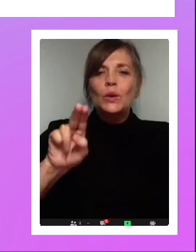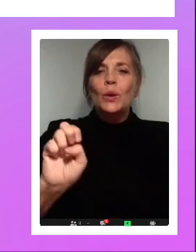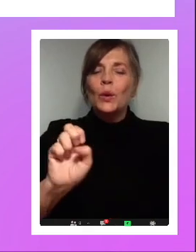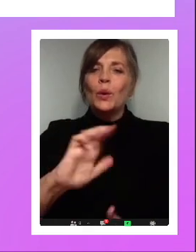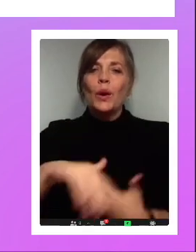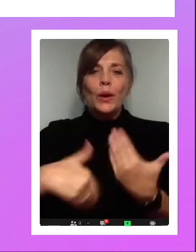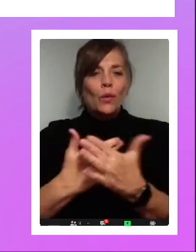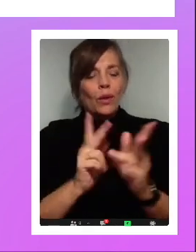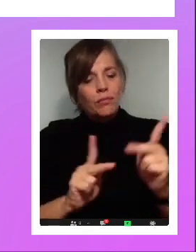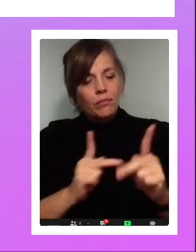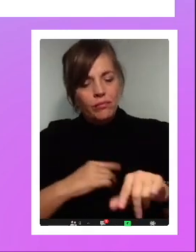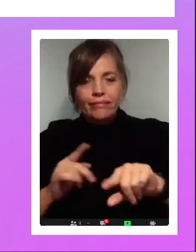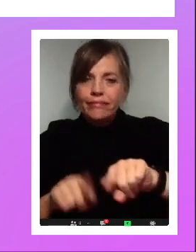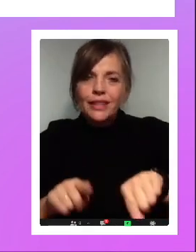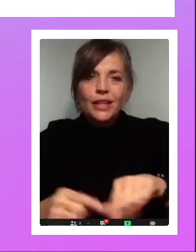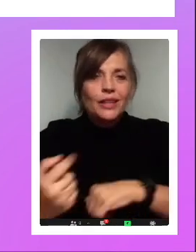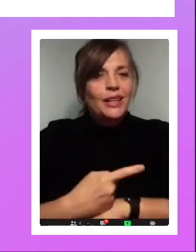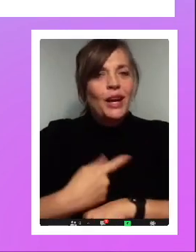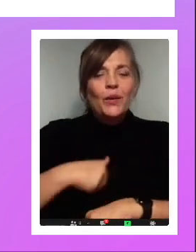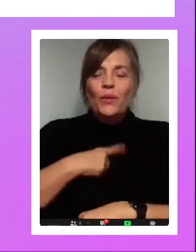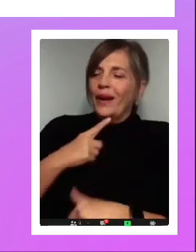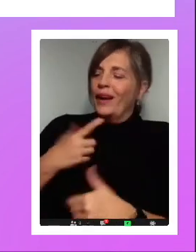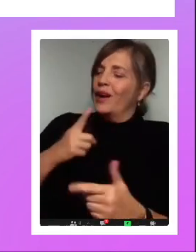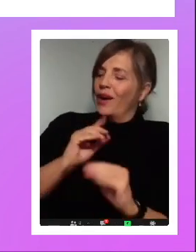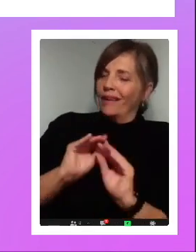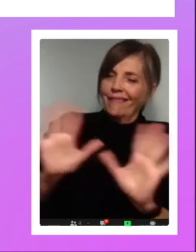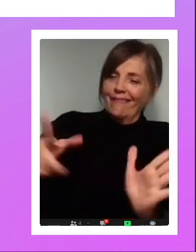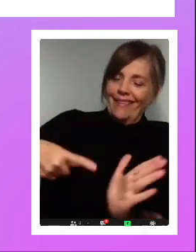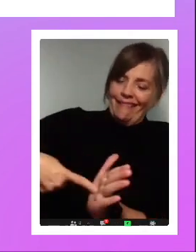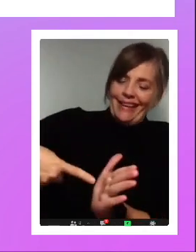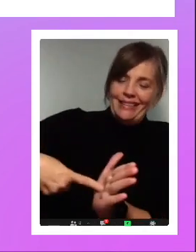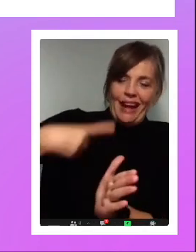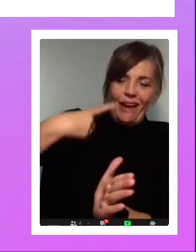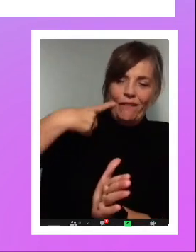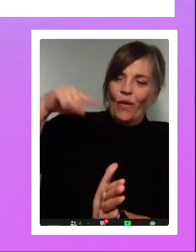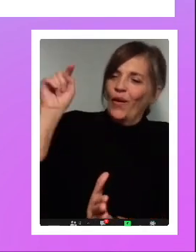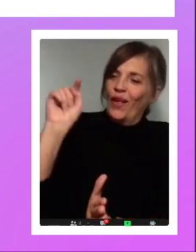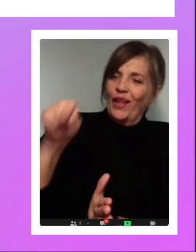we were in debt for this amazing beast that we have